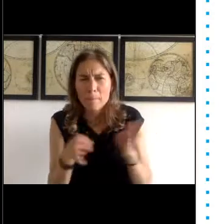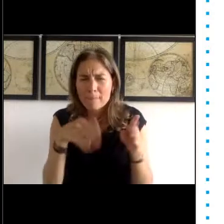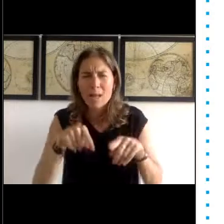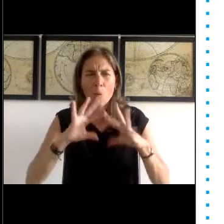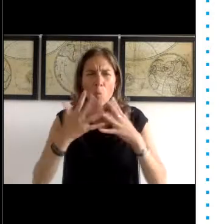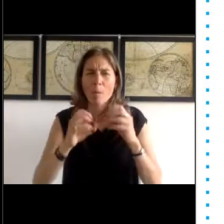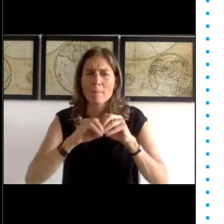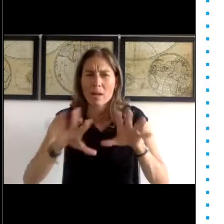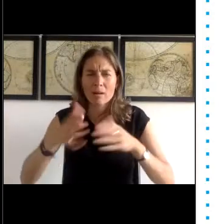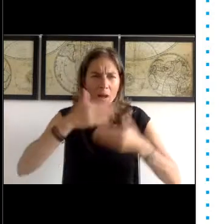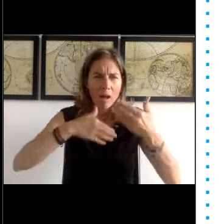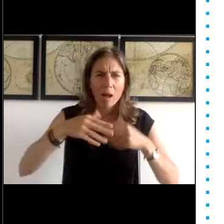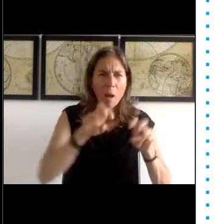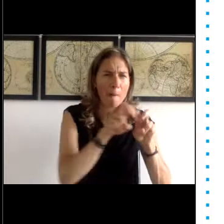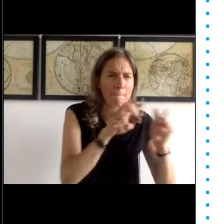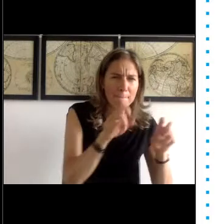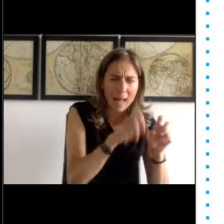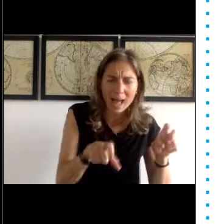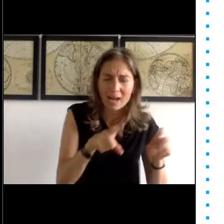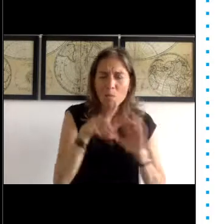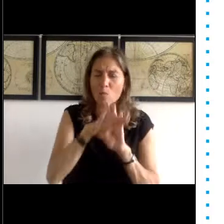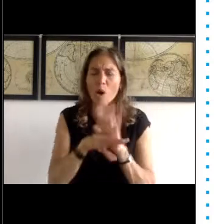Thank you. Loredana, can I make a proposal?